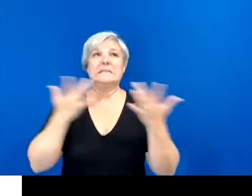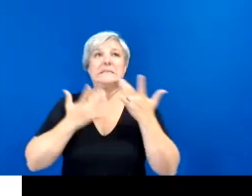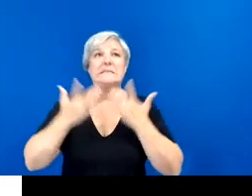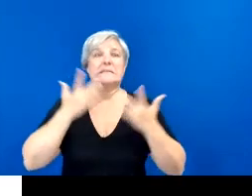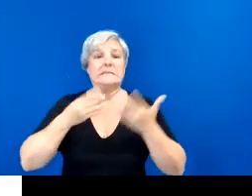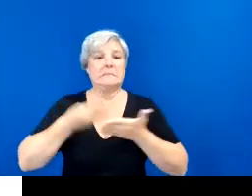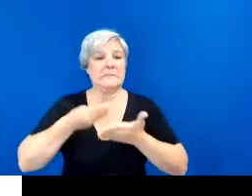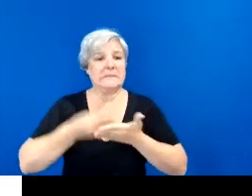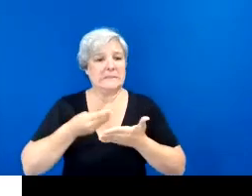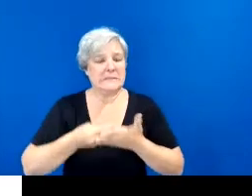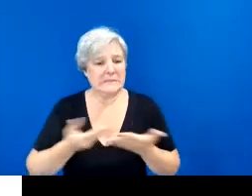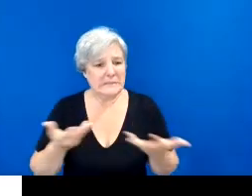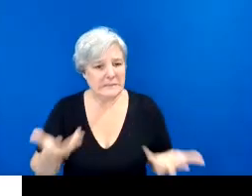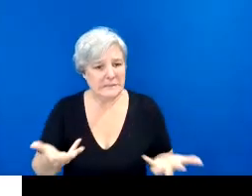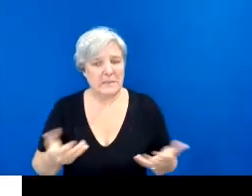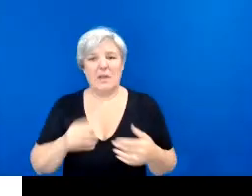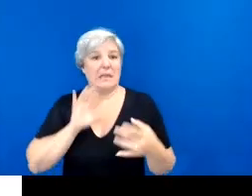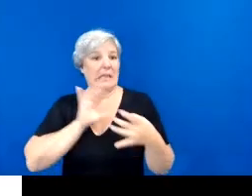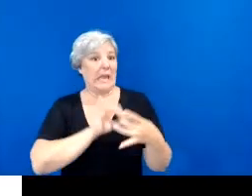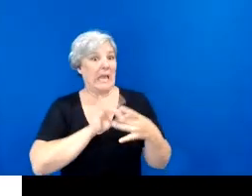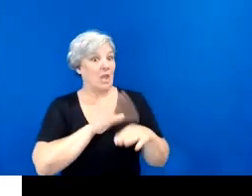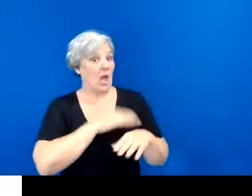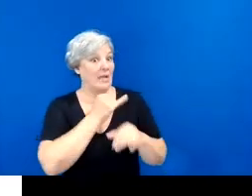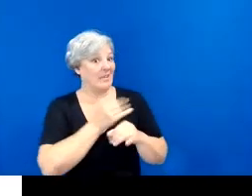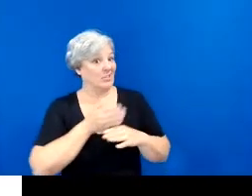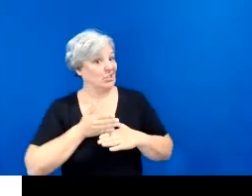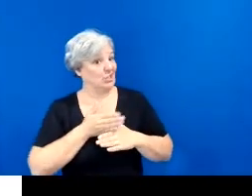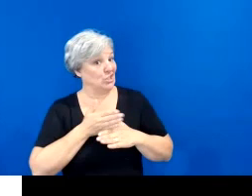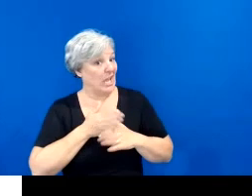on campus to be able to maybe share a book with classmates